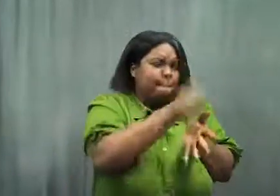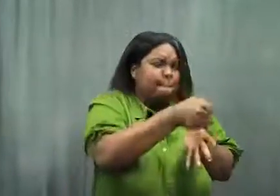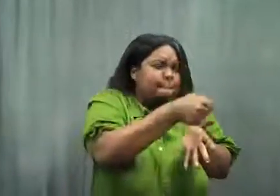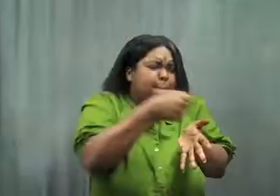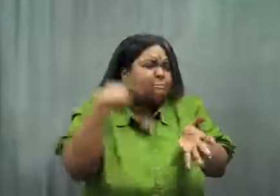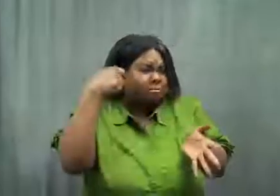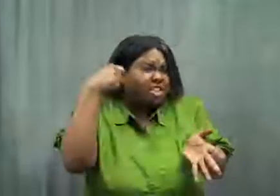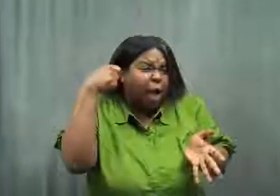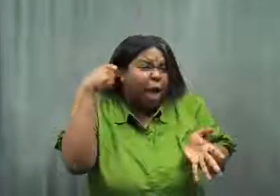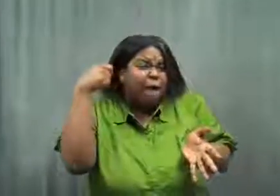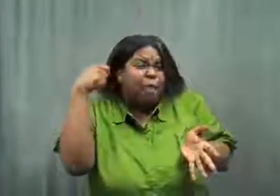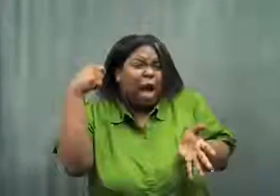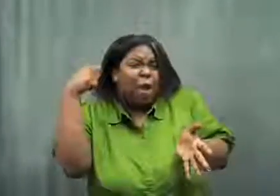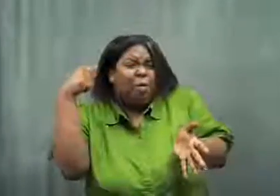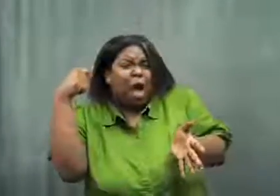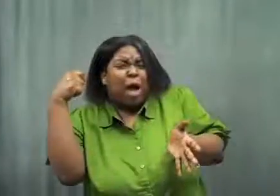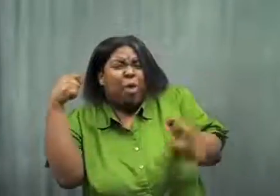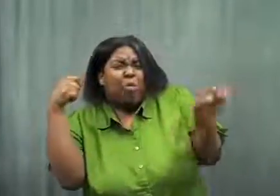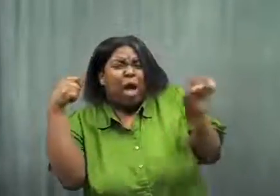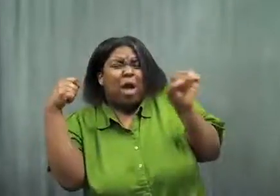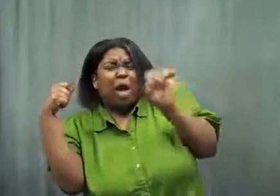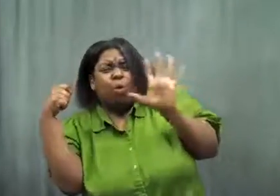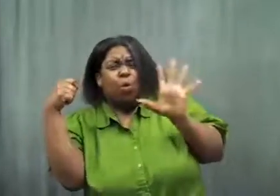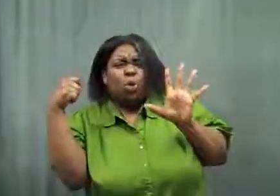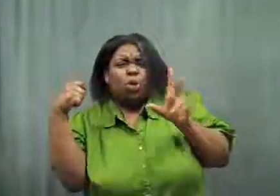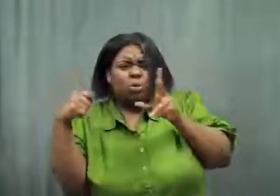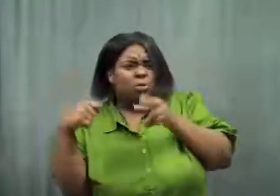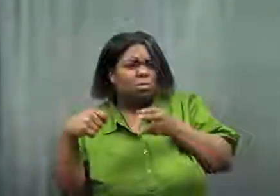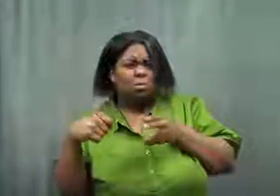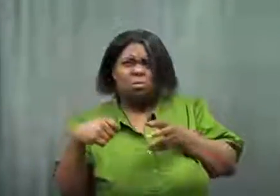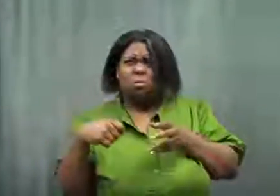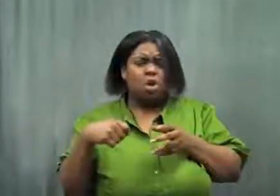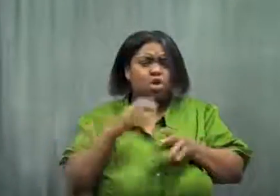She pulled my hair and I sat up straight again... owowowow!